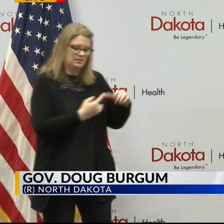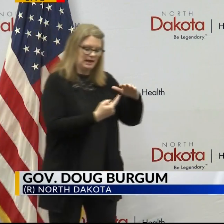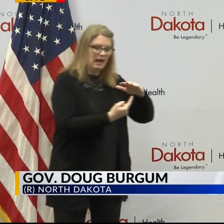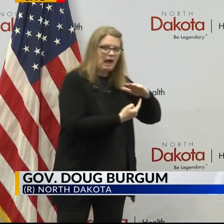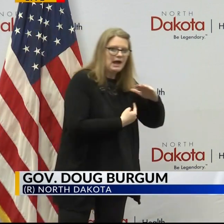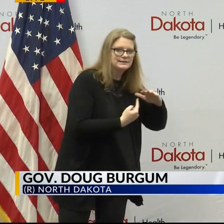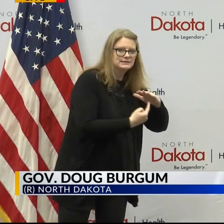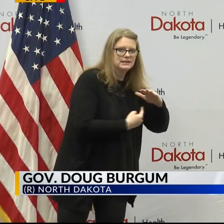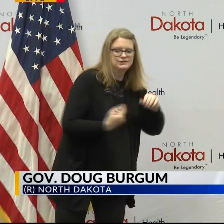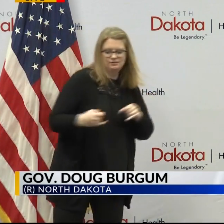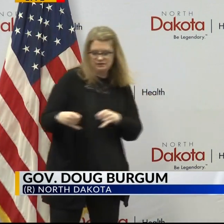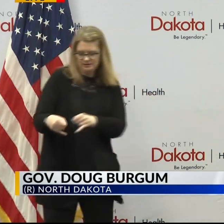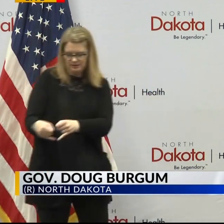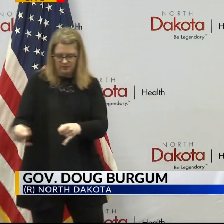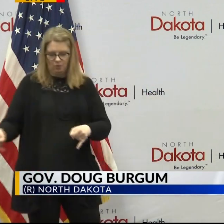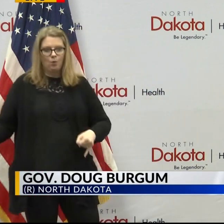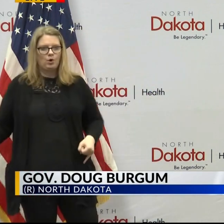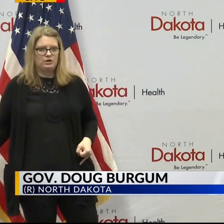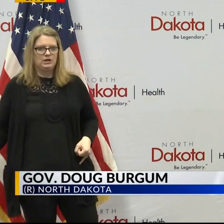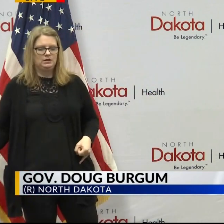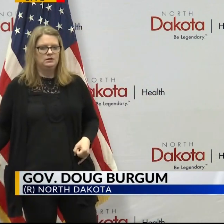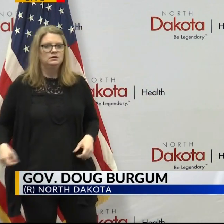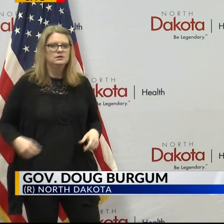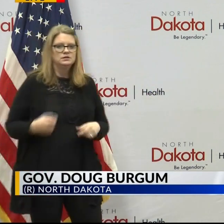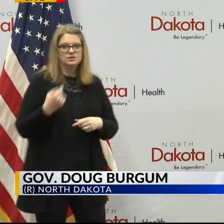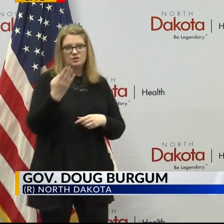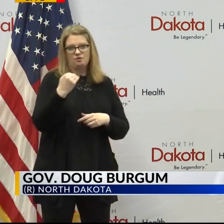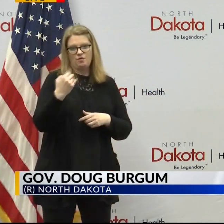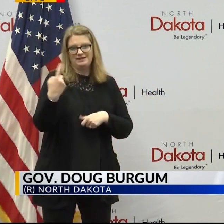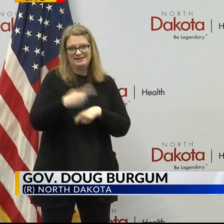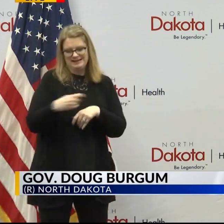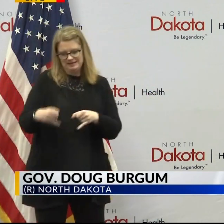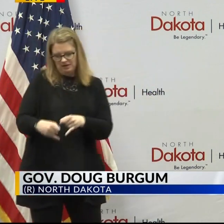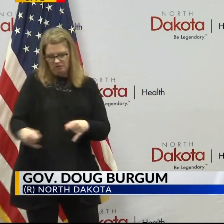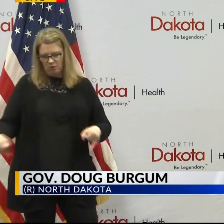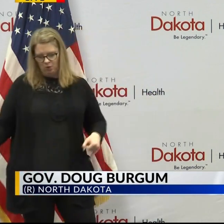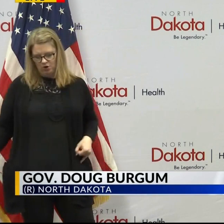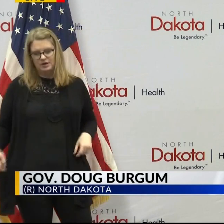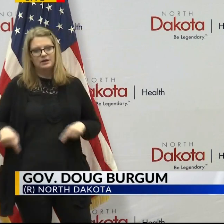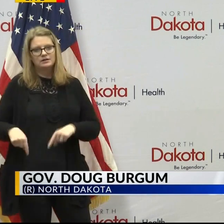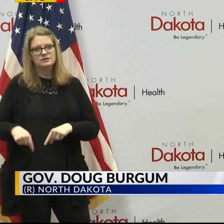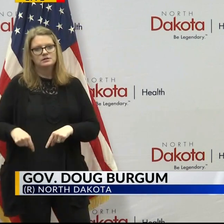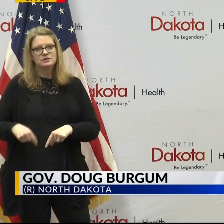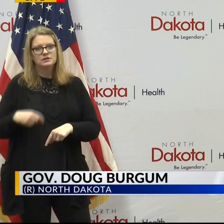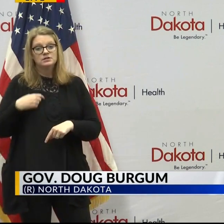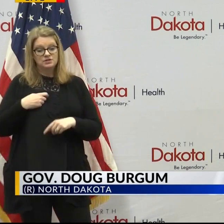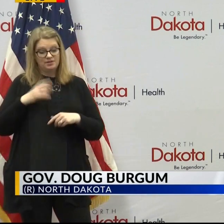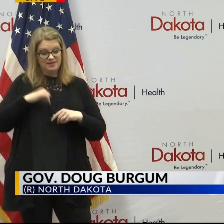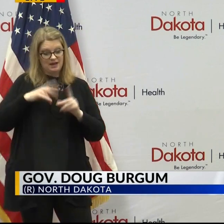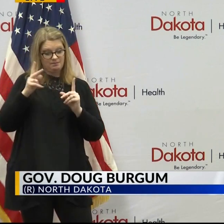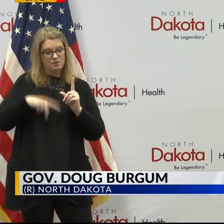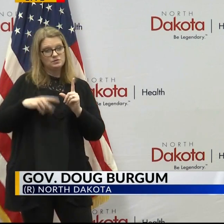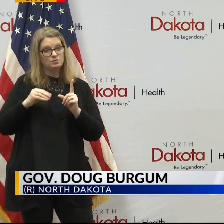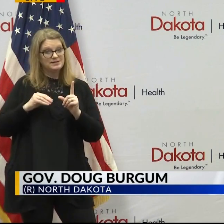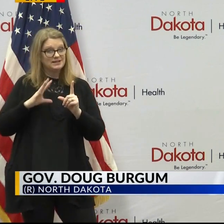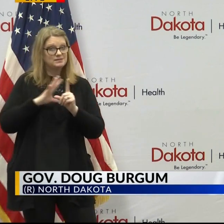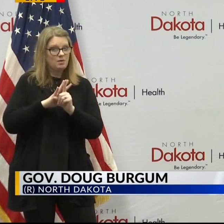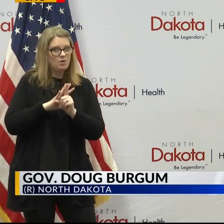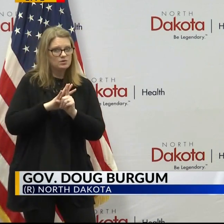FOR A PERIOD OF TIME TO POTENTIALLY NOT SPREAD THE DISEASE TO OTHERS, SO, AGAIN, WHEN WE'RE TALKING ABOUT ISOLATION VERSUS QUARANTINE, THE